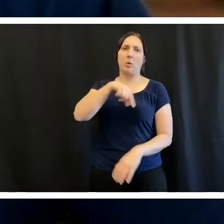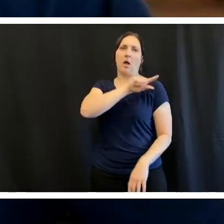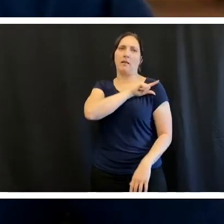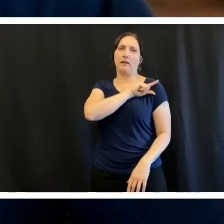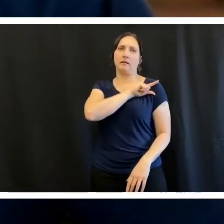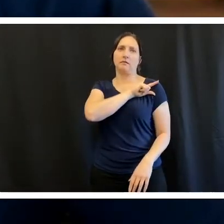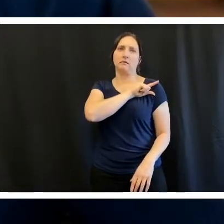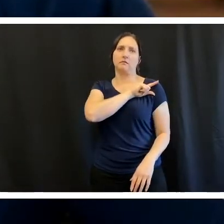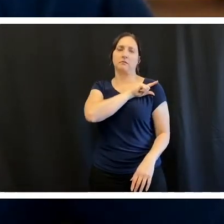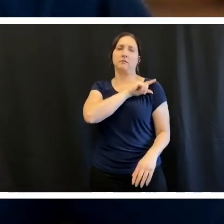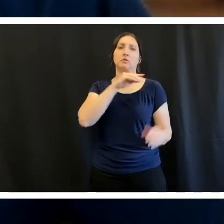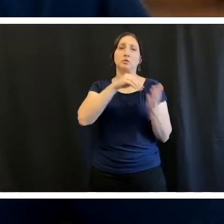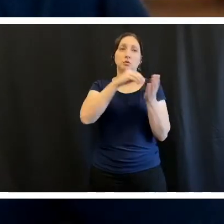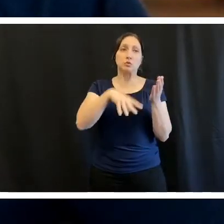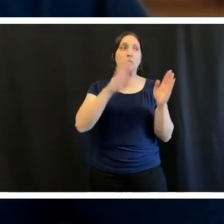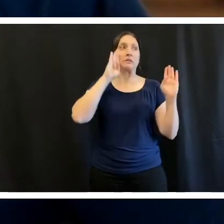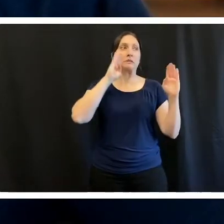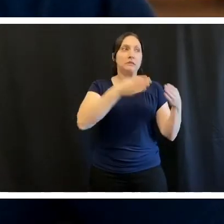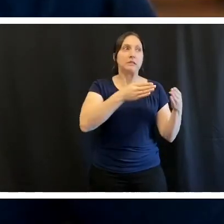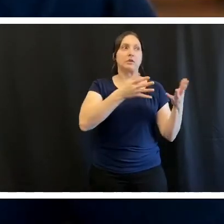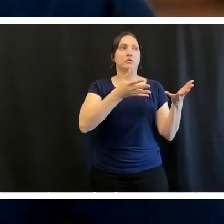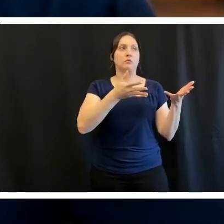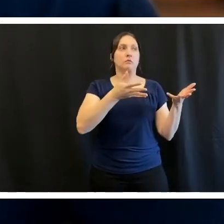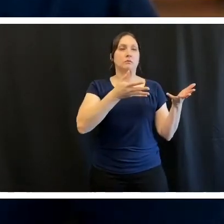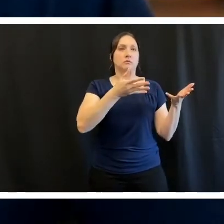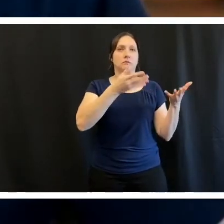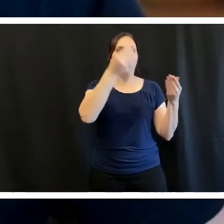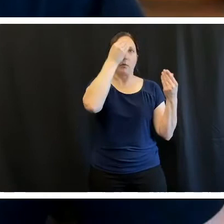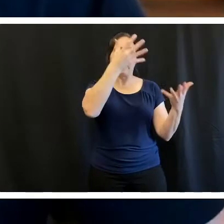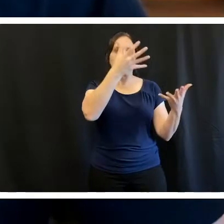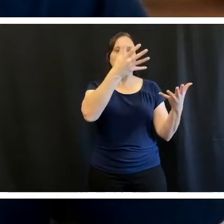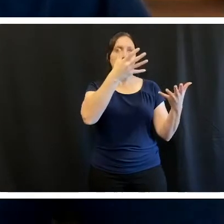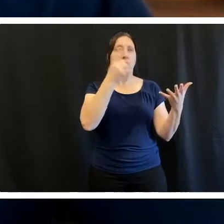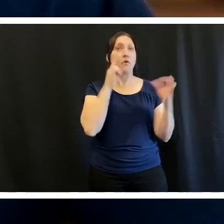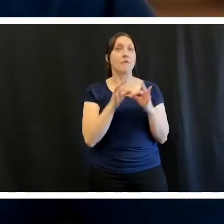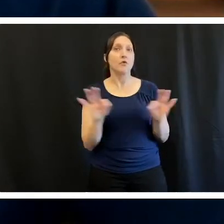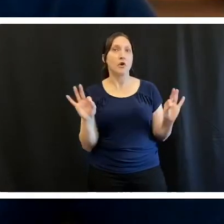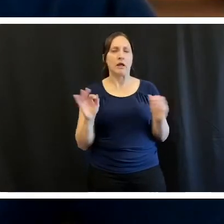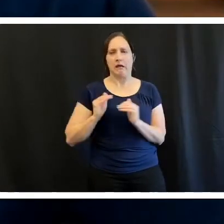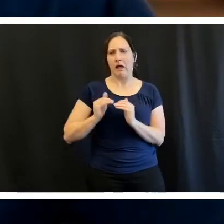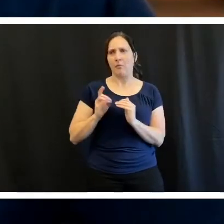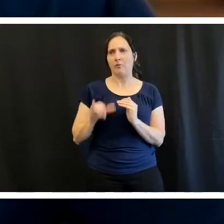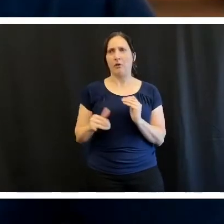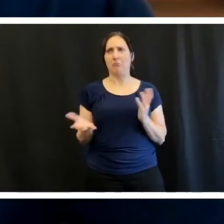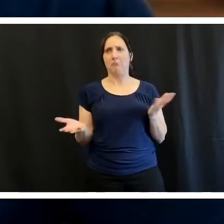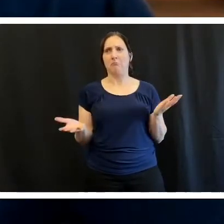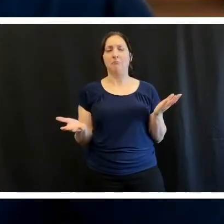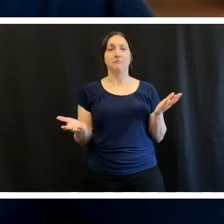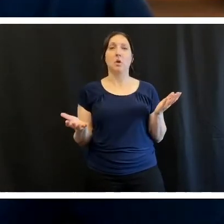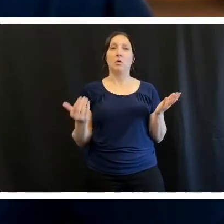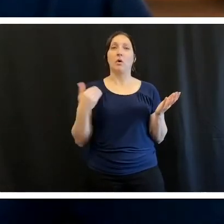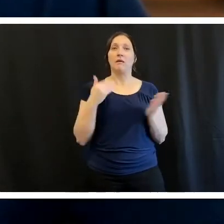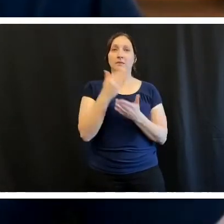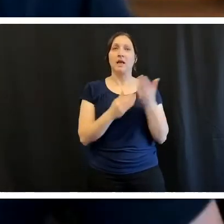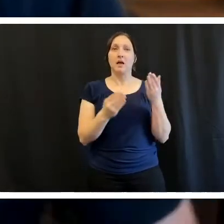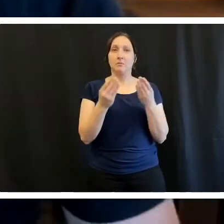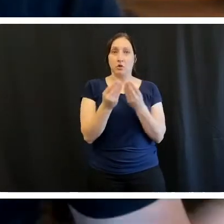of students and teachers for free. So, there's several of these solutions that are available right now.